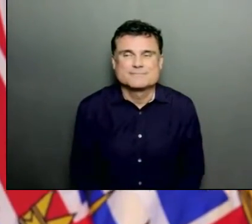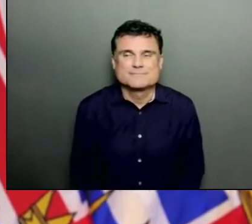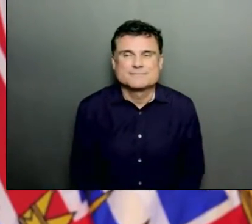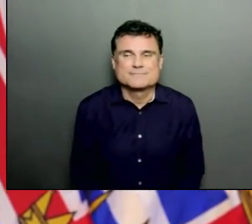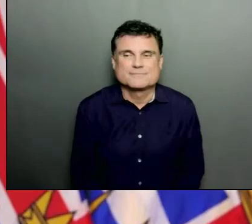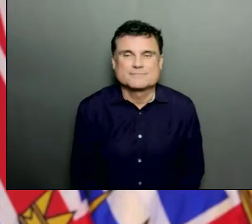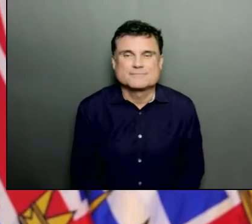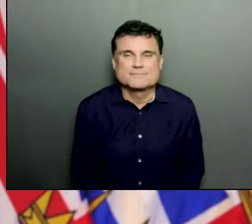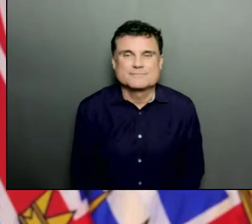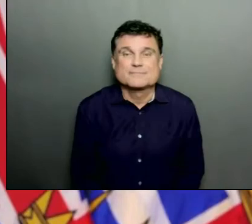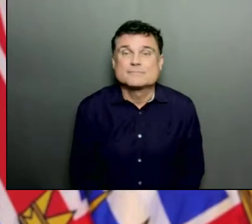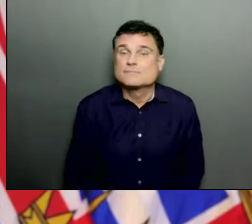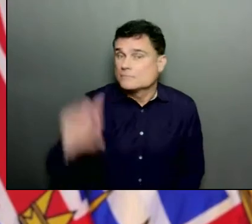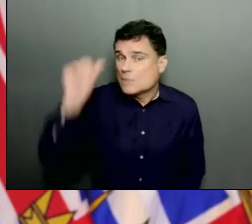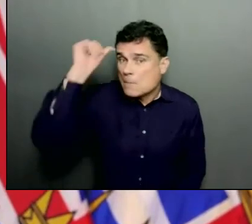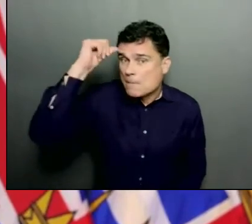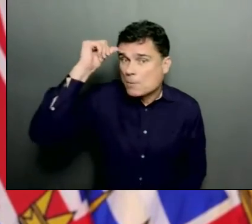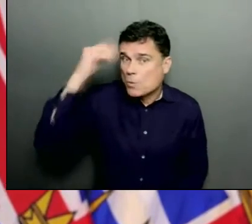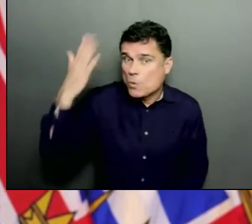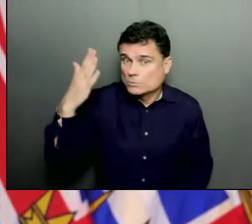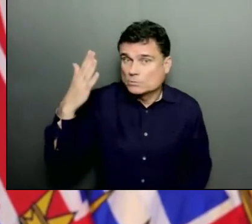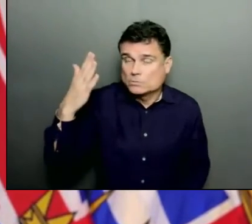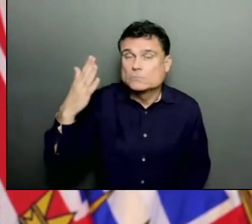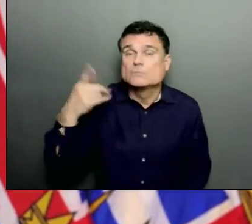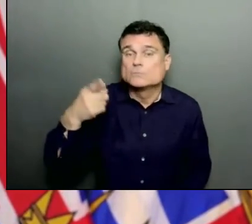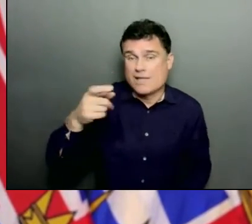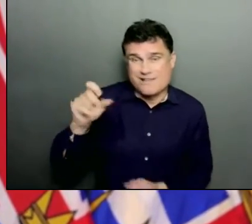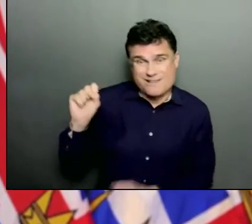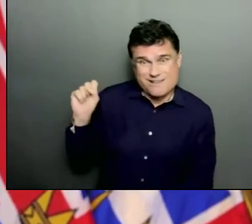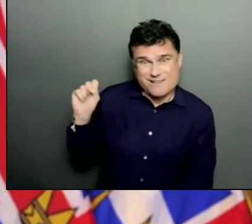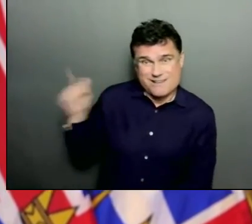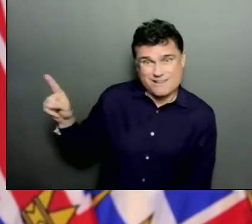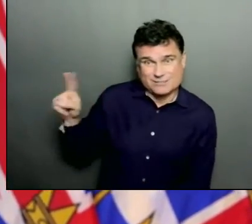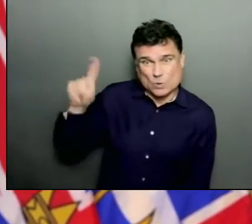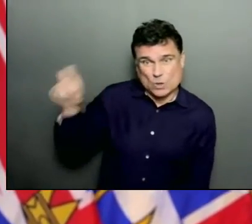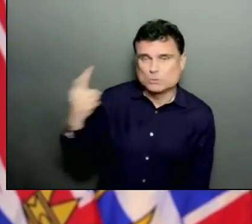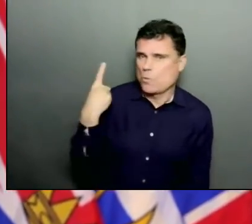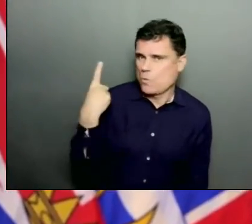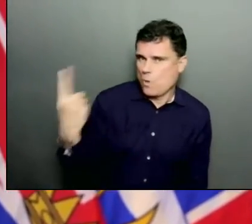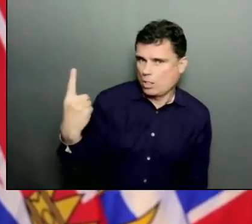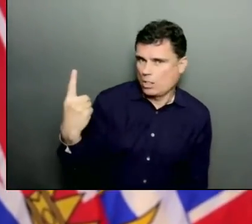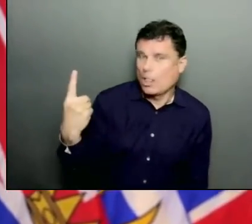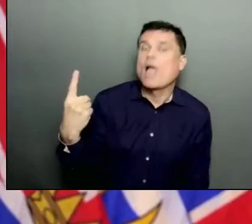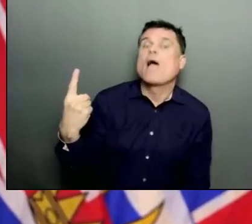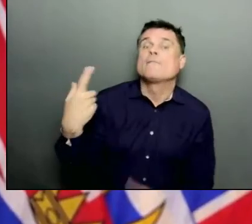phone, press star 1 to enter the queue queue. Please also take your phones off mute.